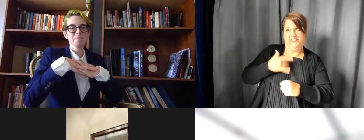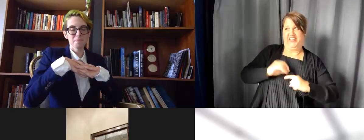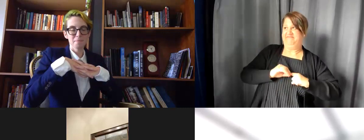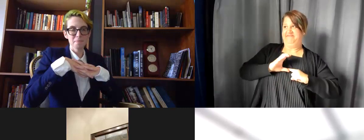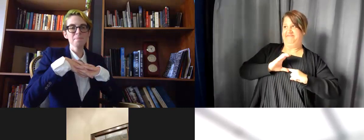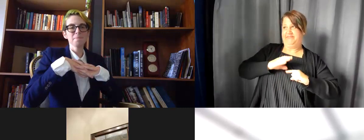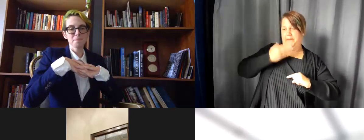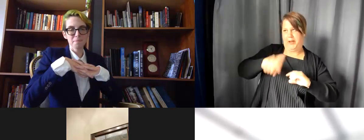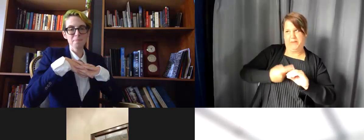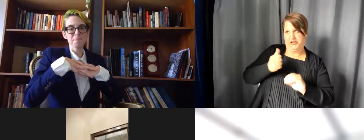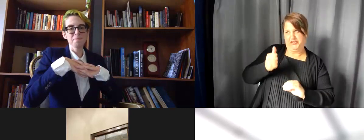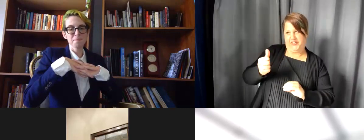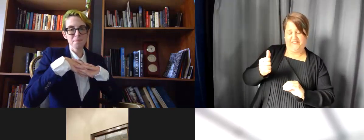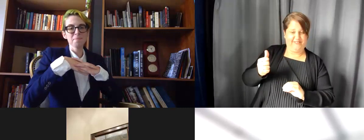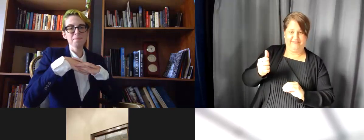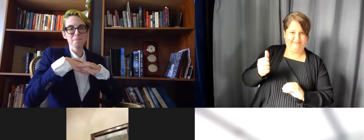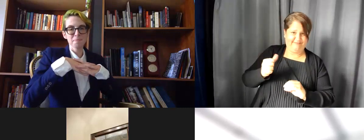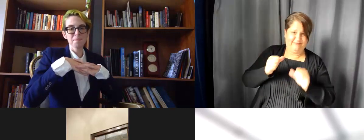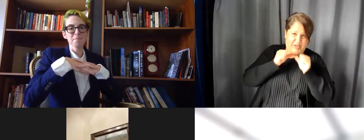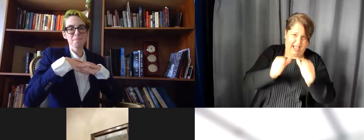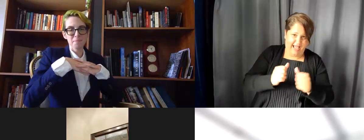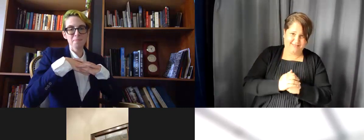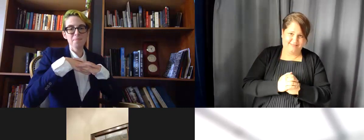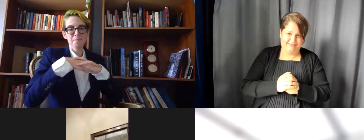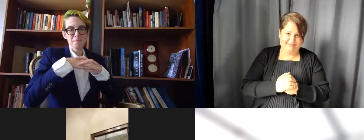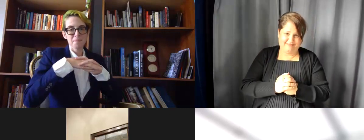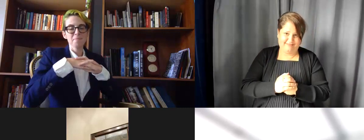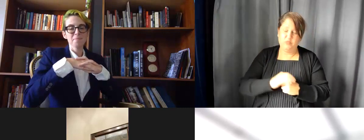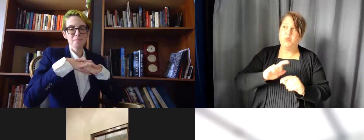Jordan Radford: when when interaction with us, like Don't.